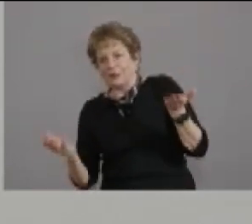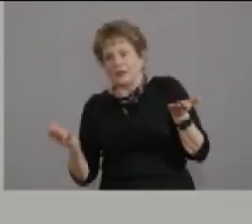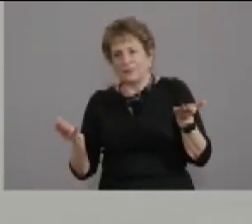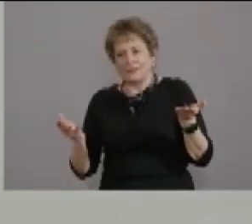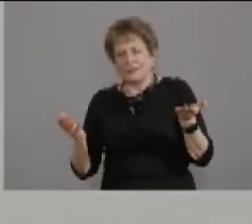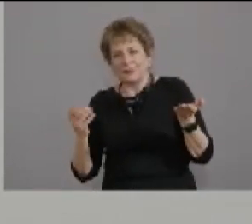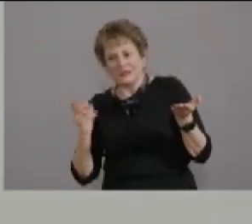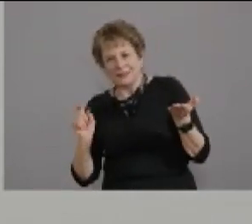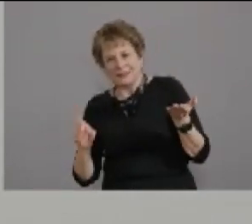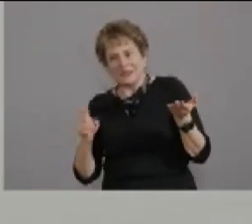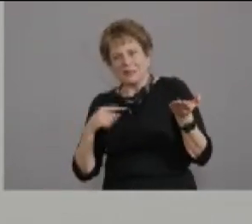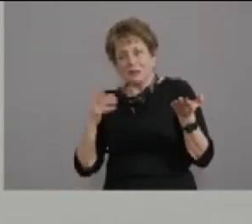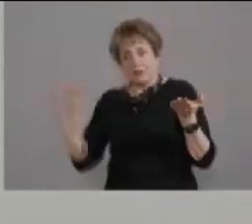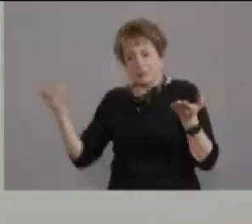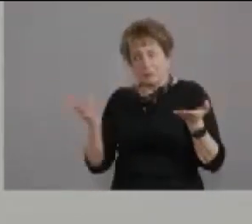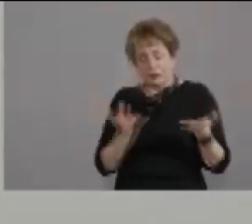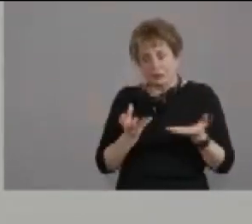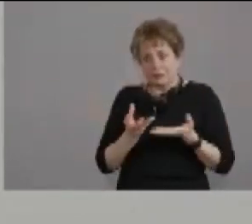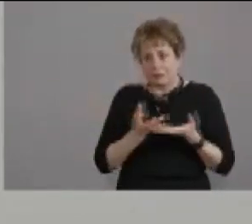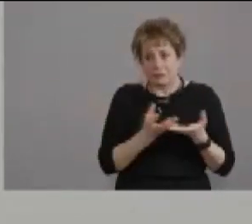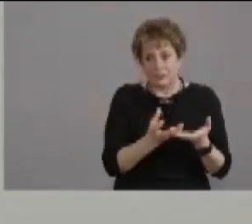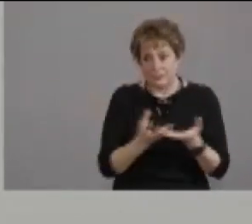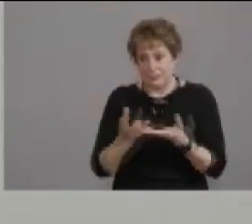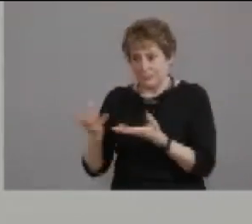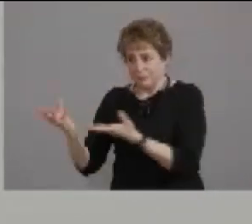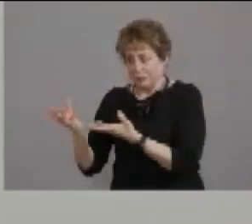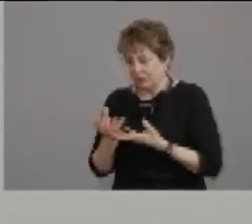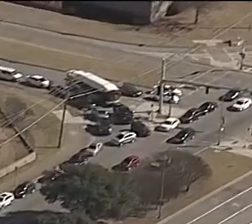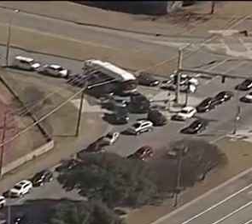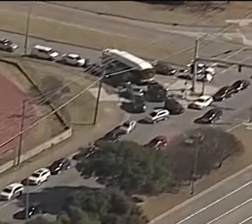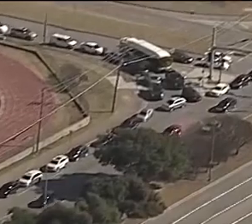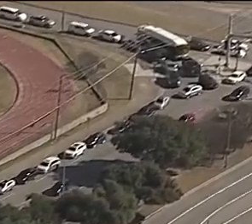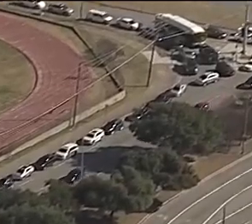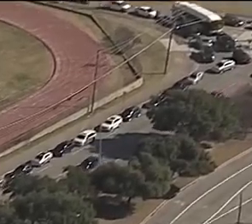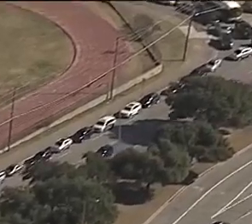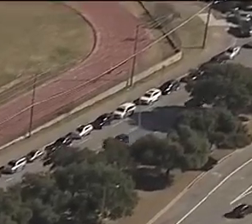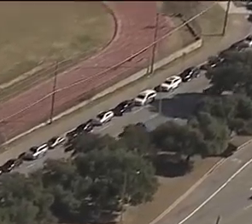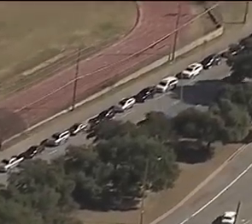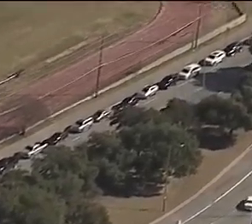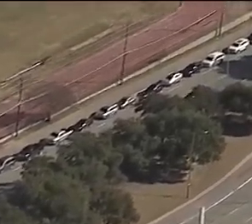REGISTRATION AND SAYS IT'S BEING WORKED ON DR. CHRIST "WE ARE WORKING WITH GOOGLE ON HOW TO MAKE THE PRODUCT BETTER THEY ARE THE DEVELOPERS SO YES IT HAS BEEN A WORK IN PROGRESS